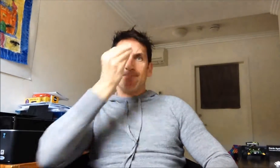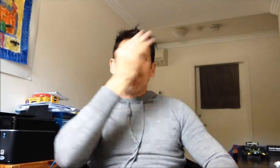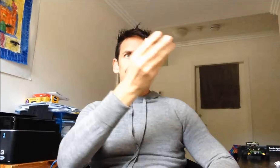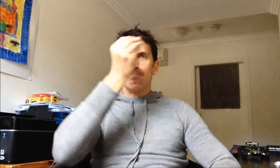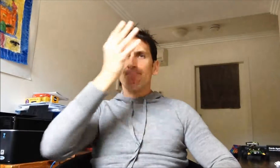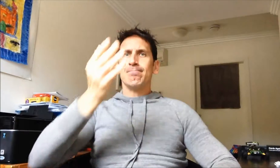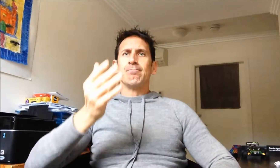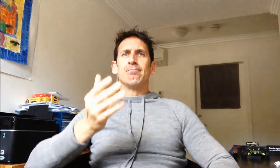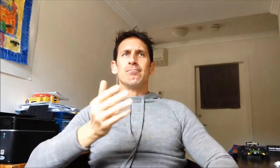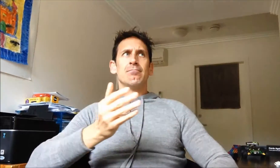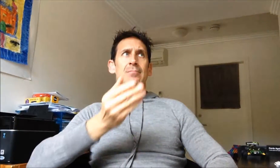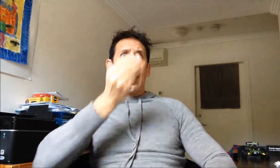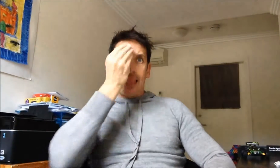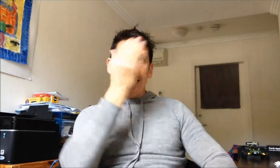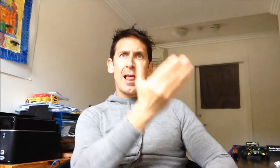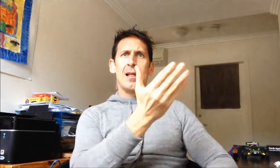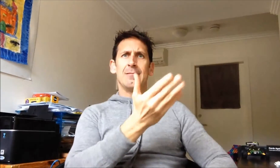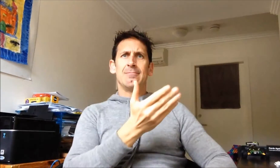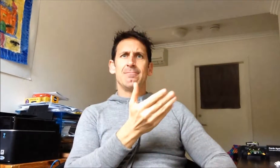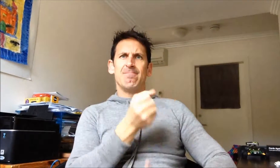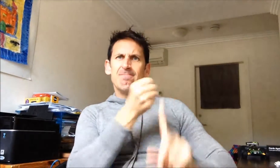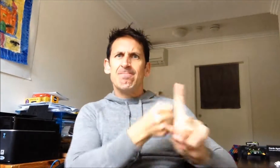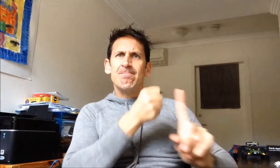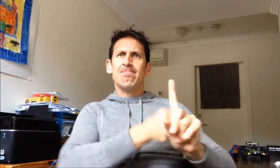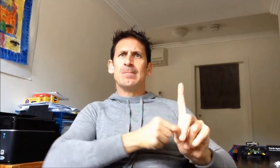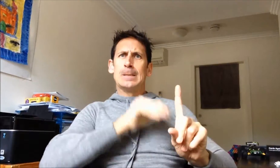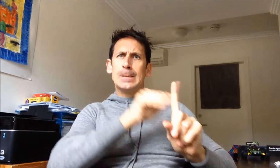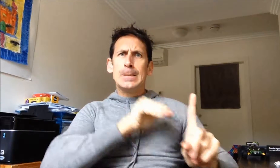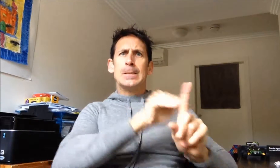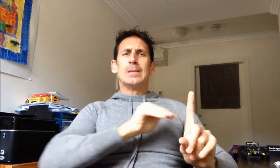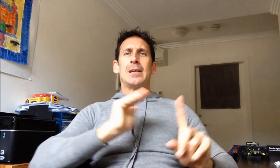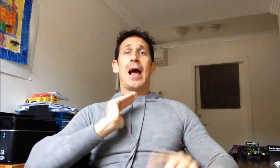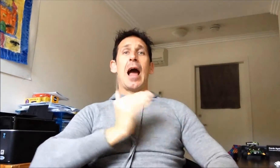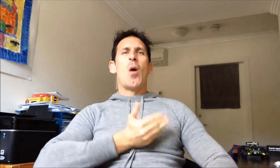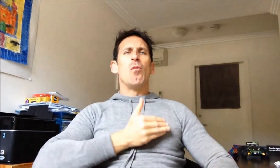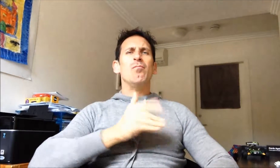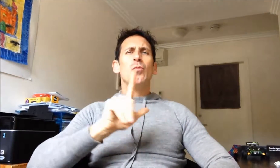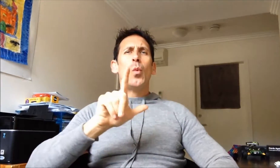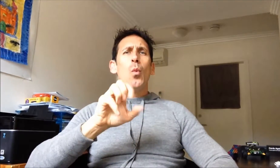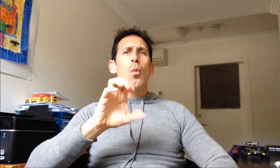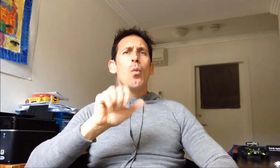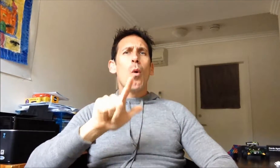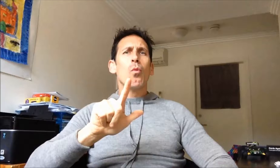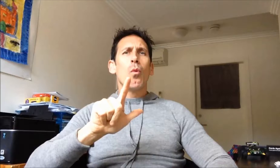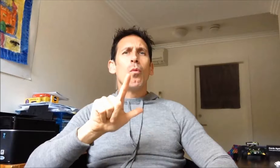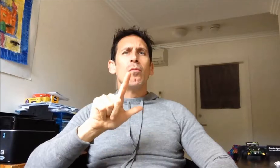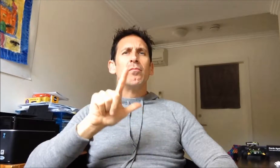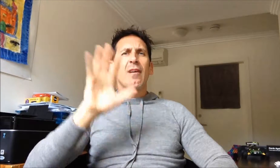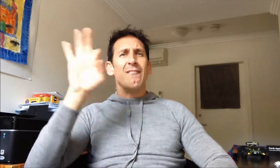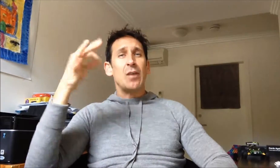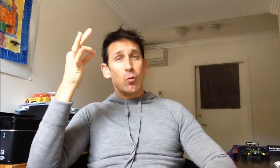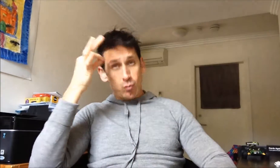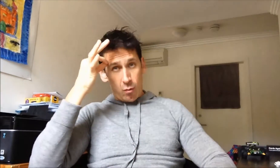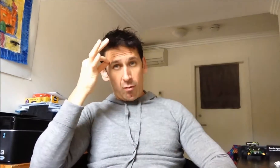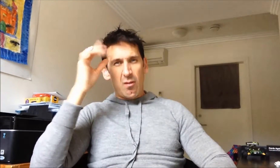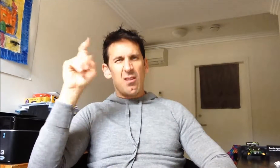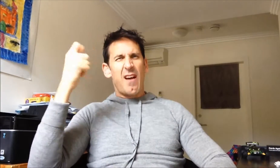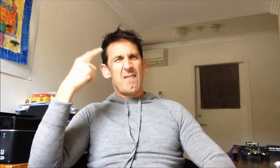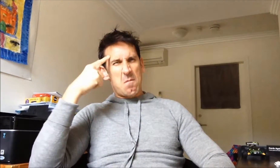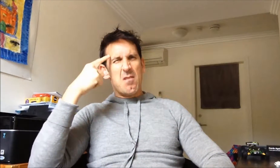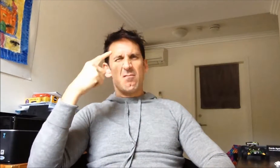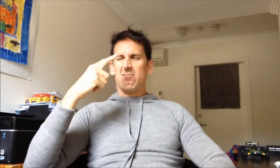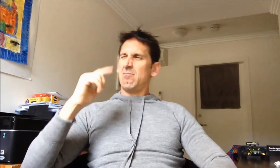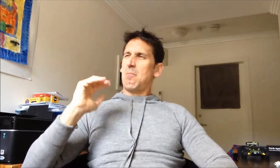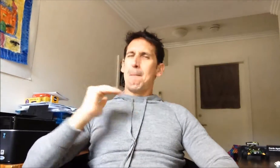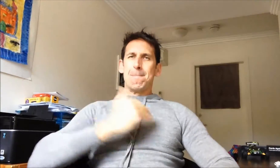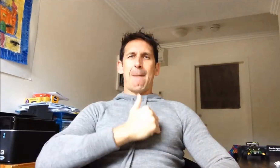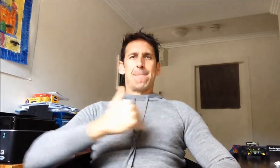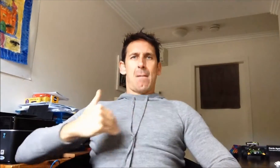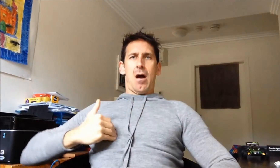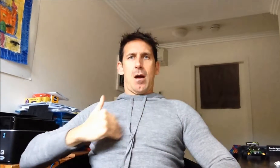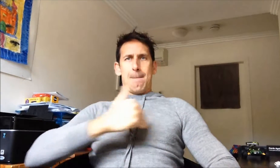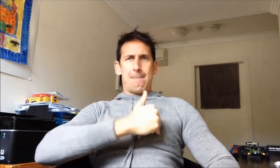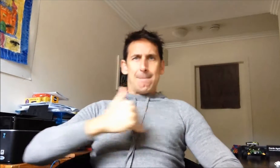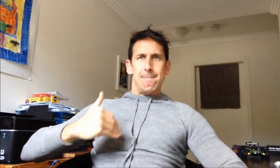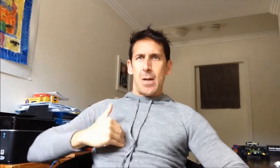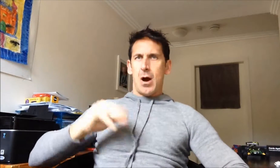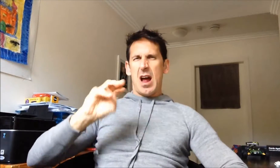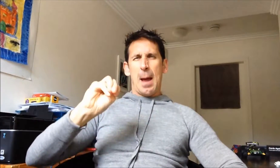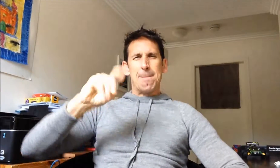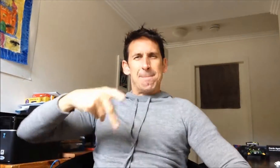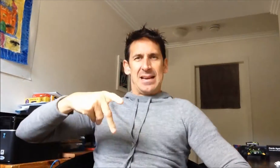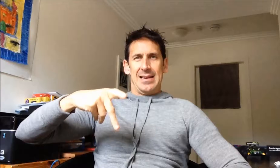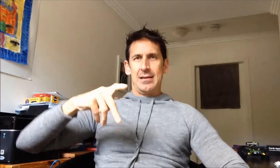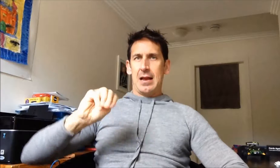we need to inform, pester, lobby and nudge our local federal Member of Parliament, who is an MP.